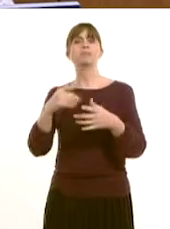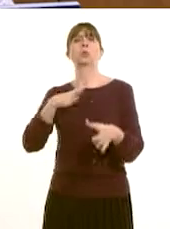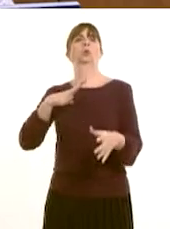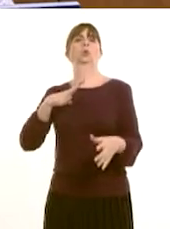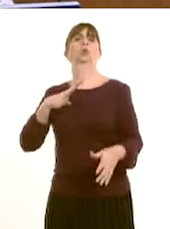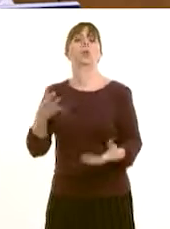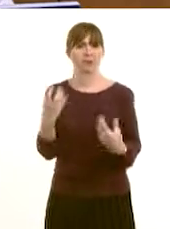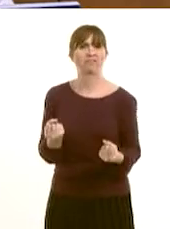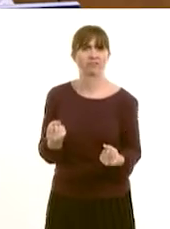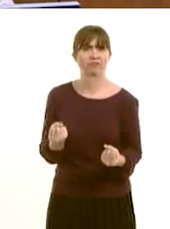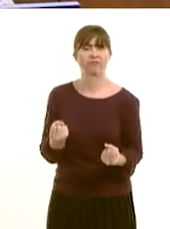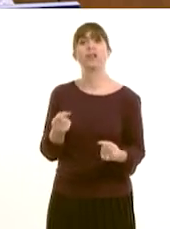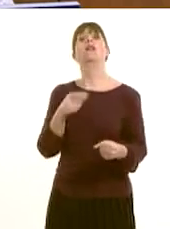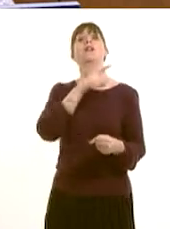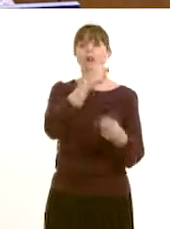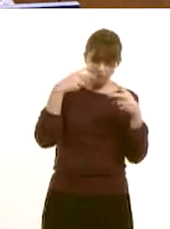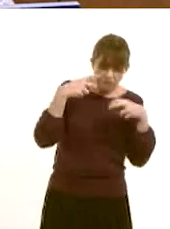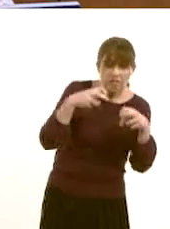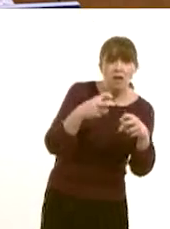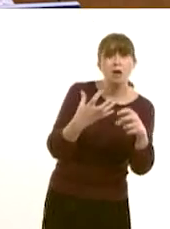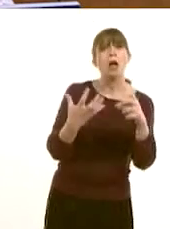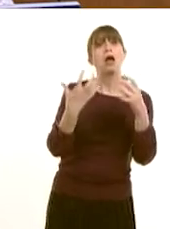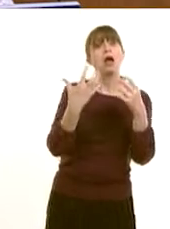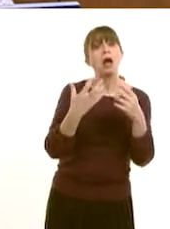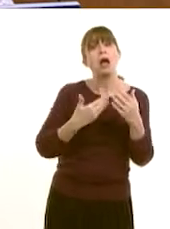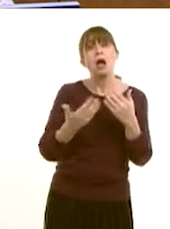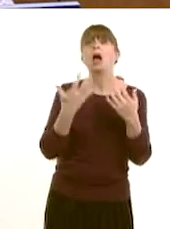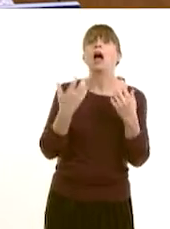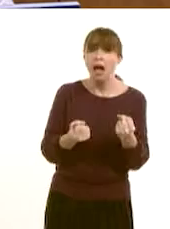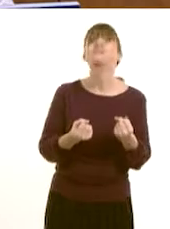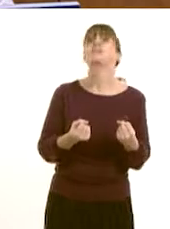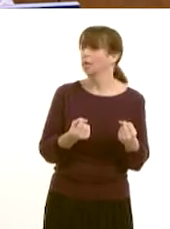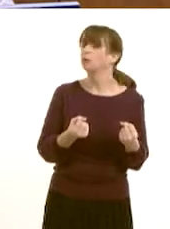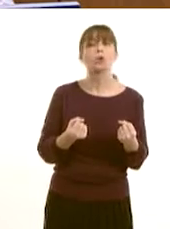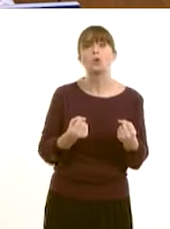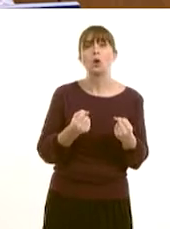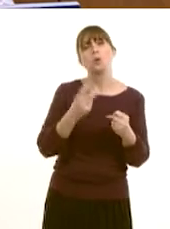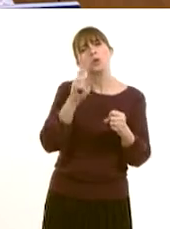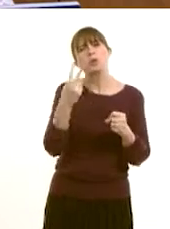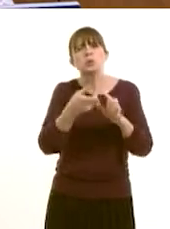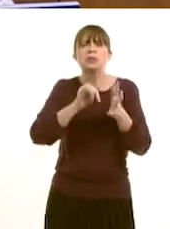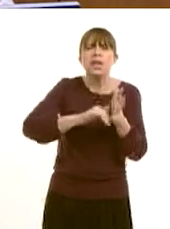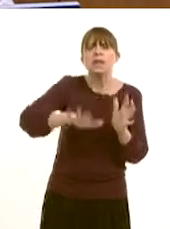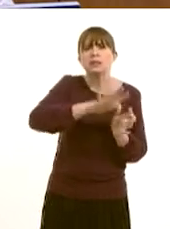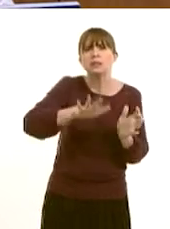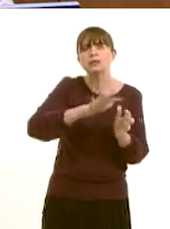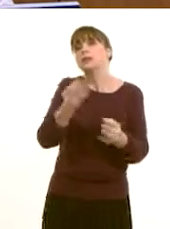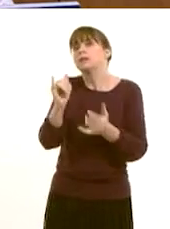That diagnosis then is made usually within 22 days, although for some cancers it can be more difficult to try and identify what the problem is.